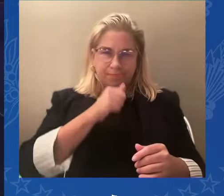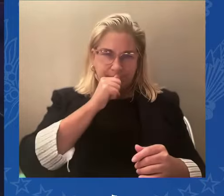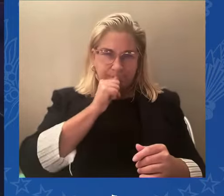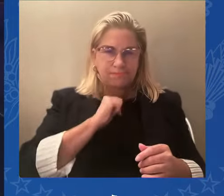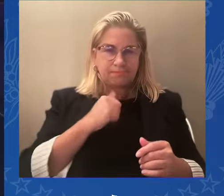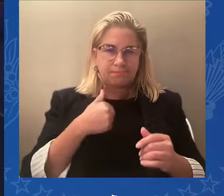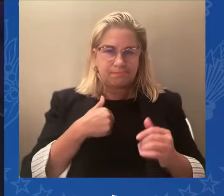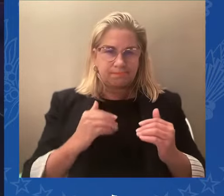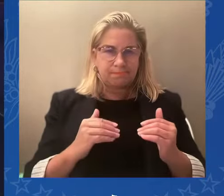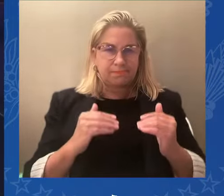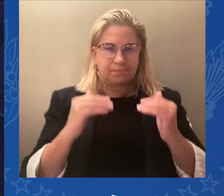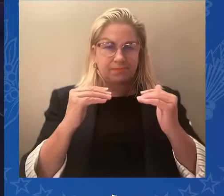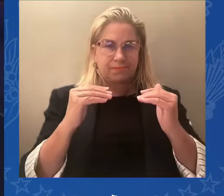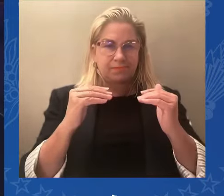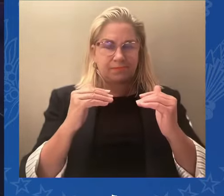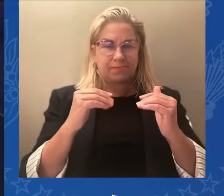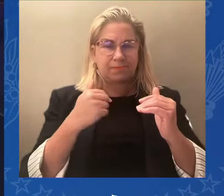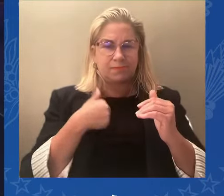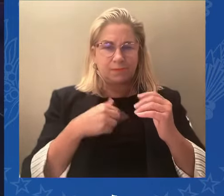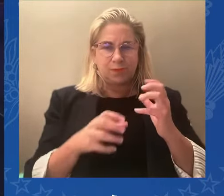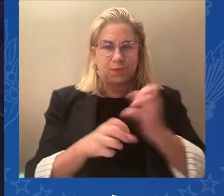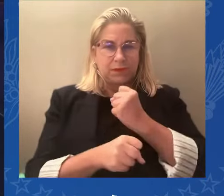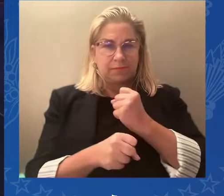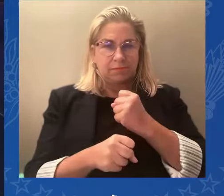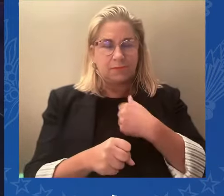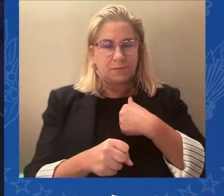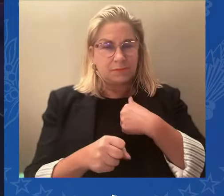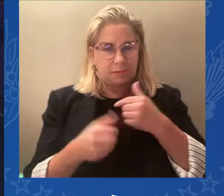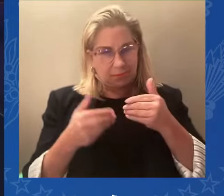With the help of the CBC, we went big and we went bold.